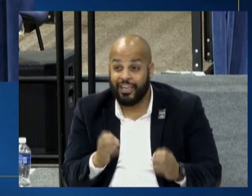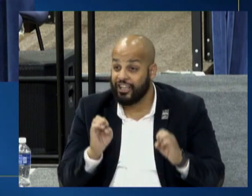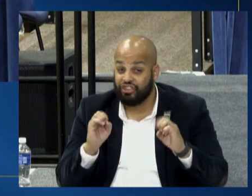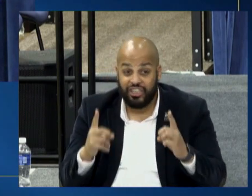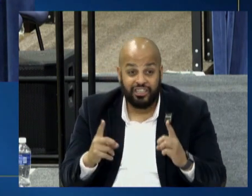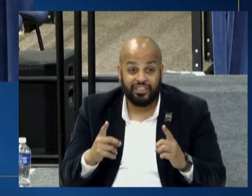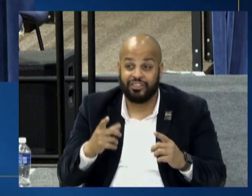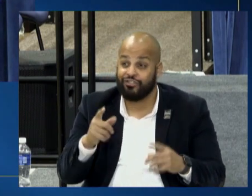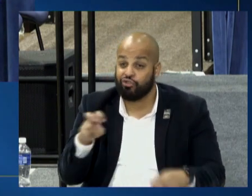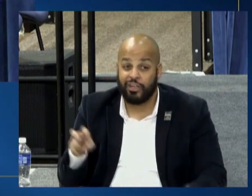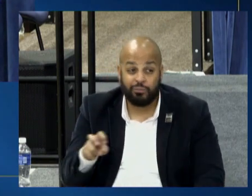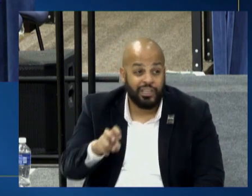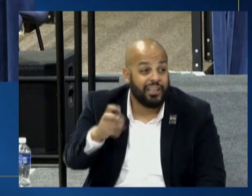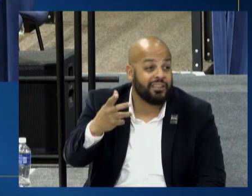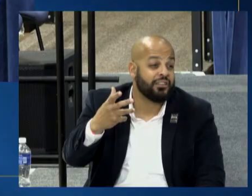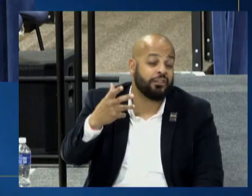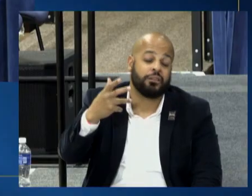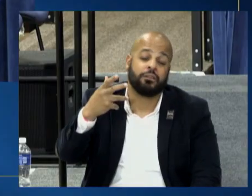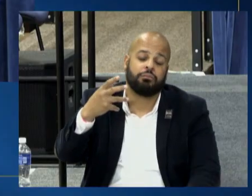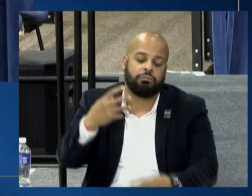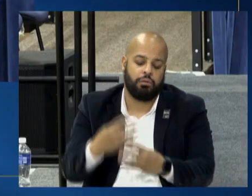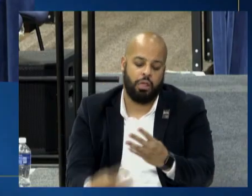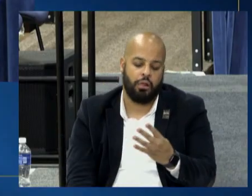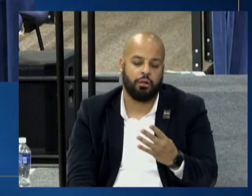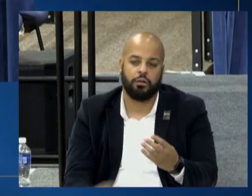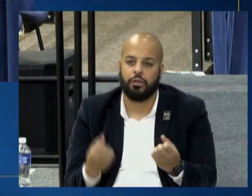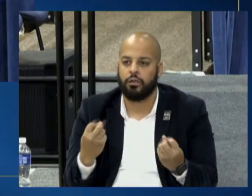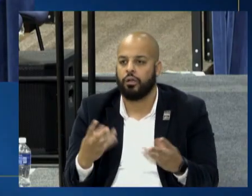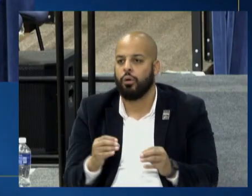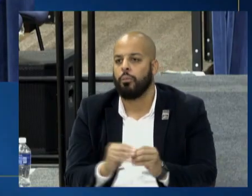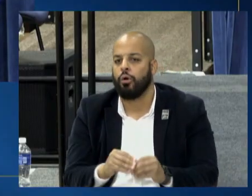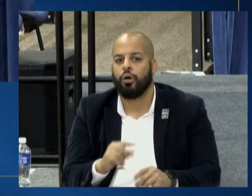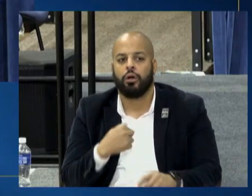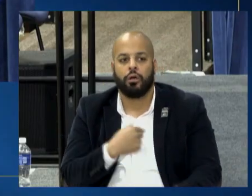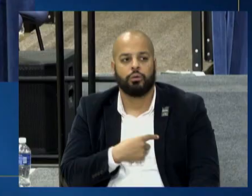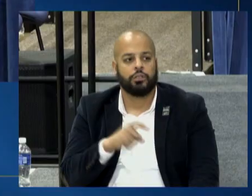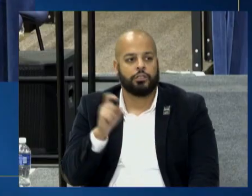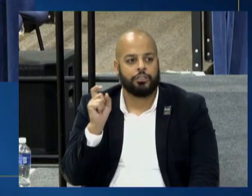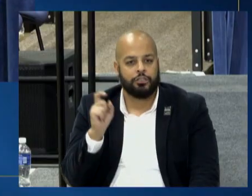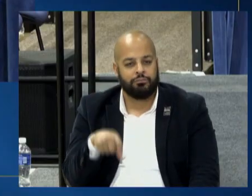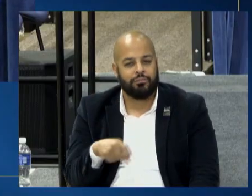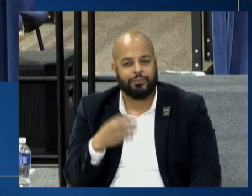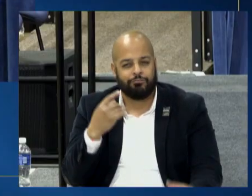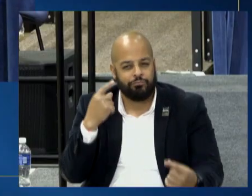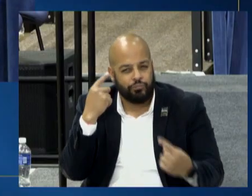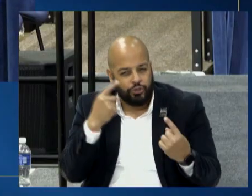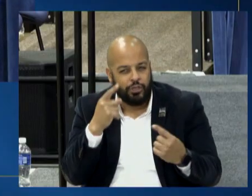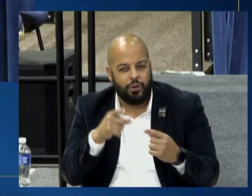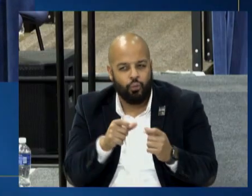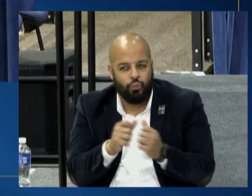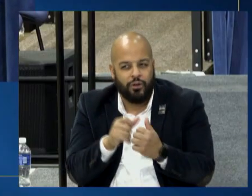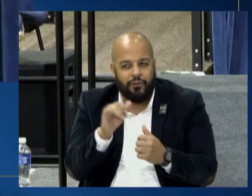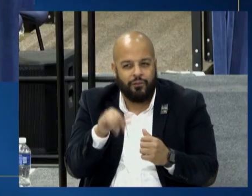transportation and more, we have to consider that in terms of different cancer rates.